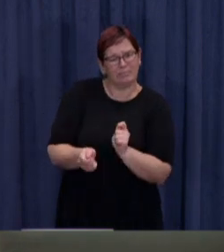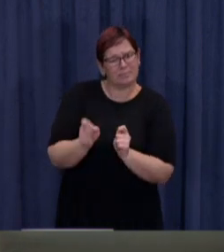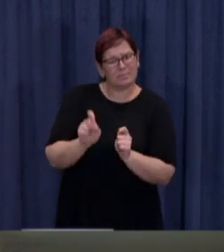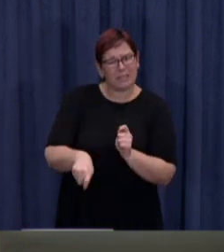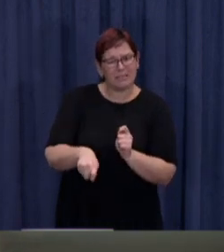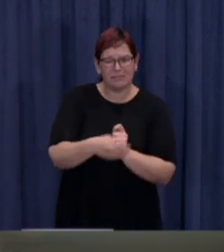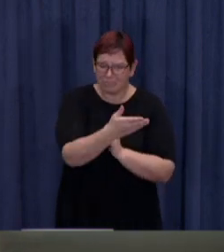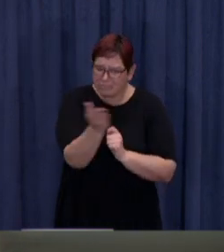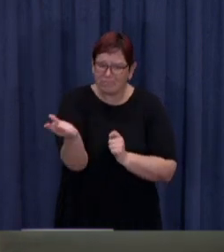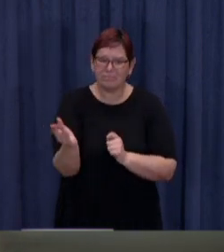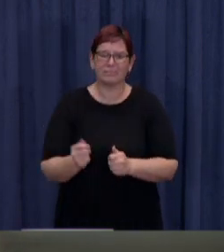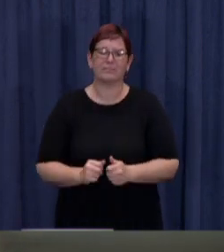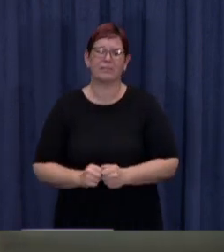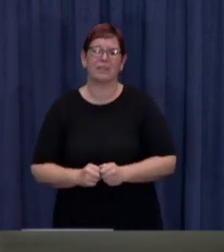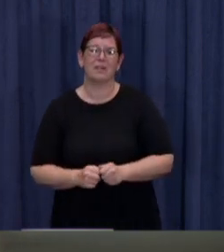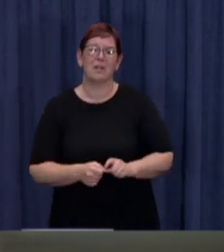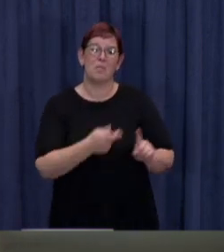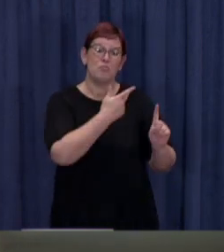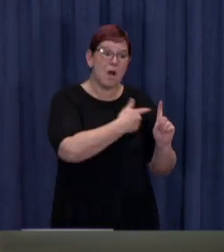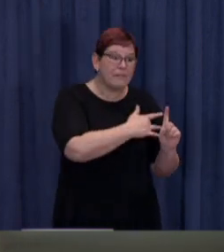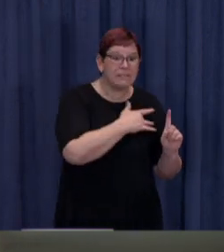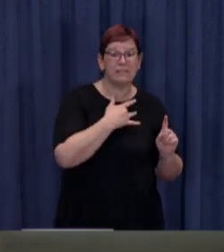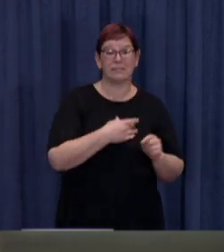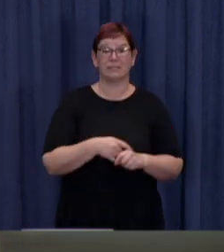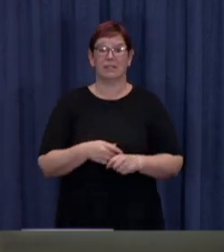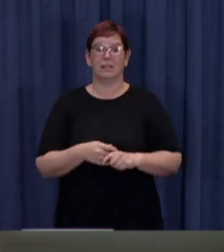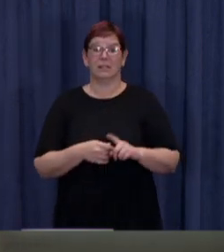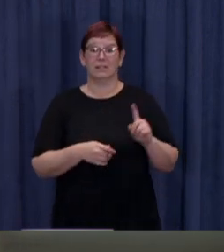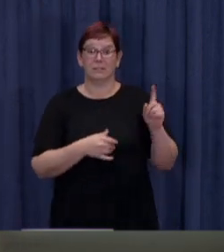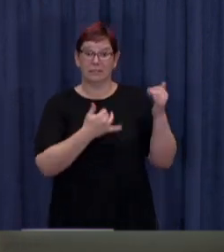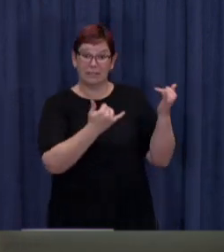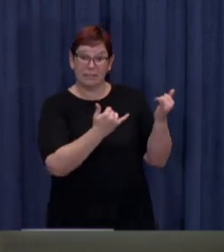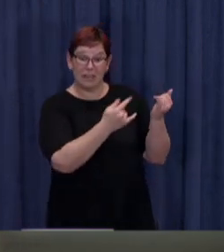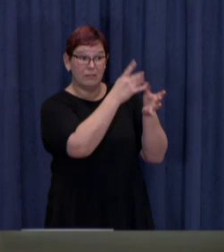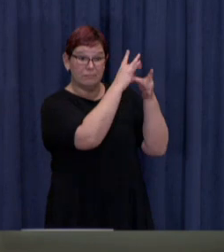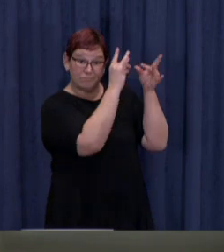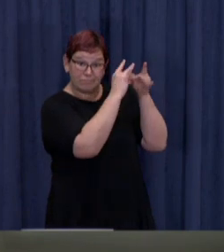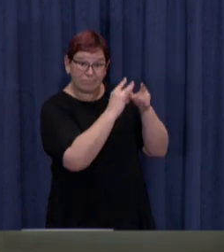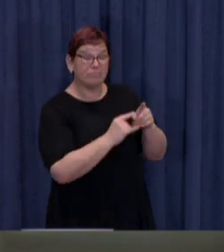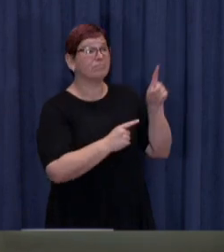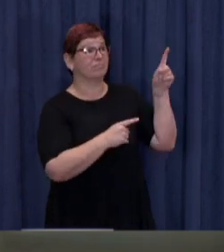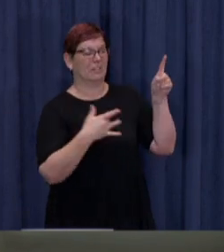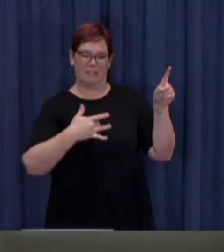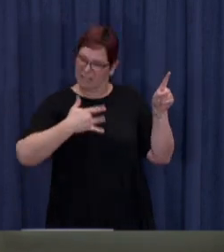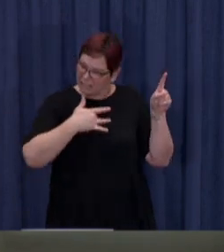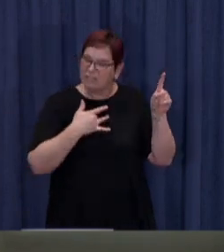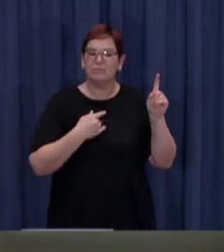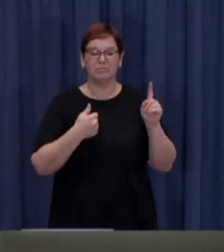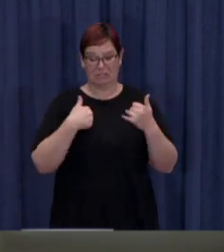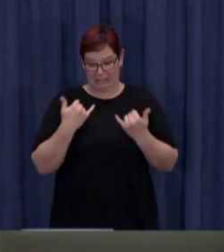things the Chief Medical Officer of Health is doing but you know what the most important actions that are going to be taken that are gonna stop other lives